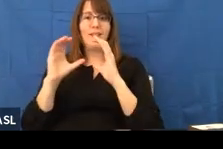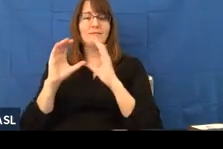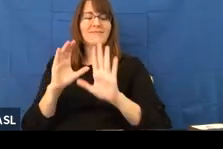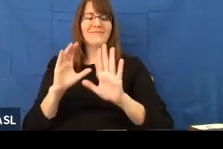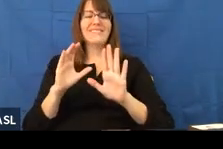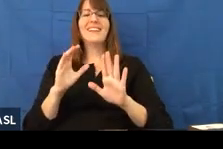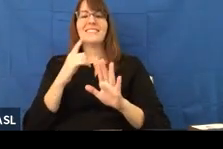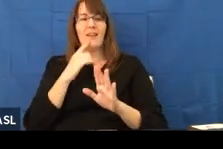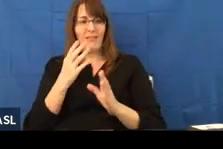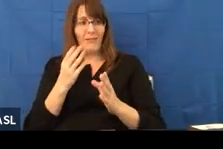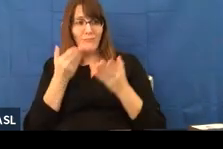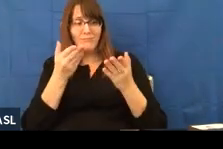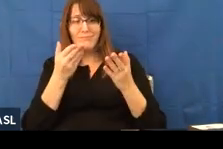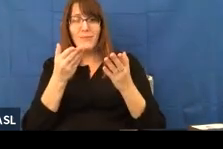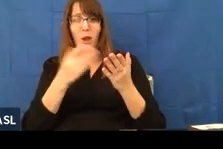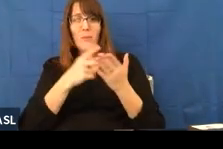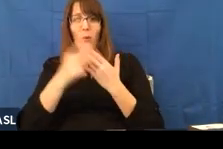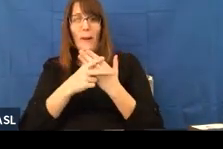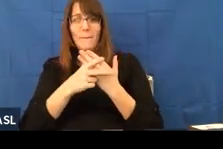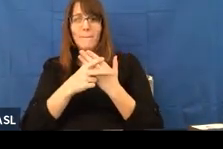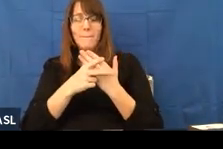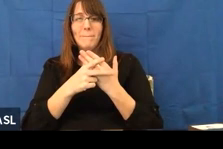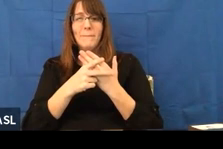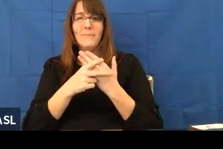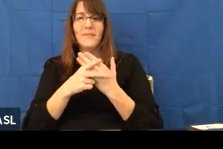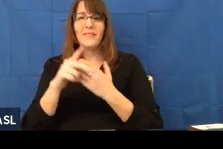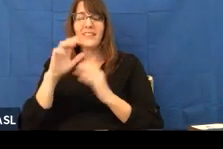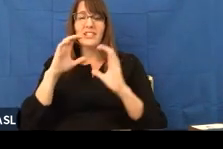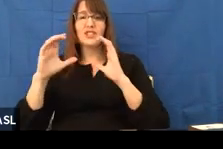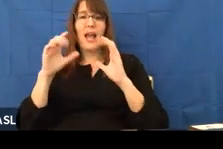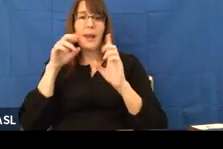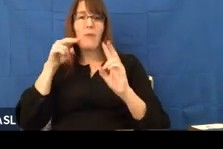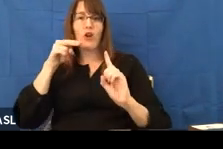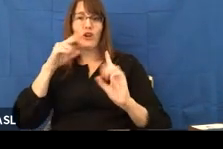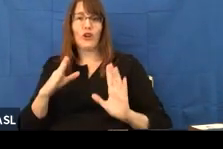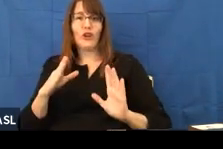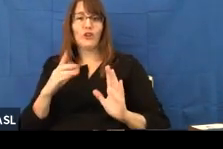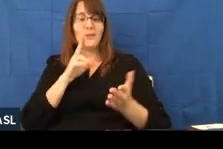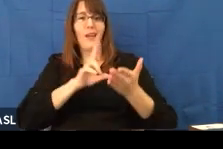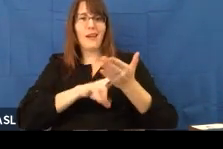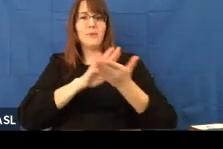Jewyl Alderson Clarke, SDCOE: That a teacher is running, where students can basically be like chat monitors. So they sign up to be a chat monitor, they can get bonus points.